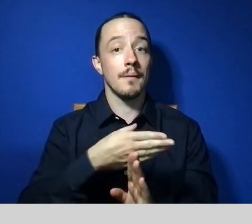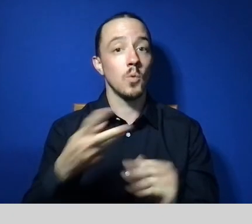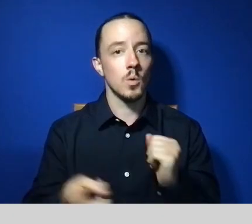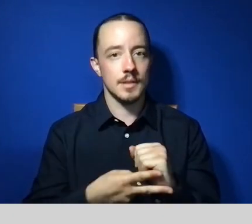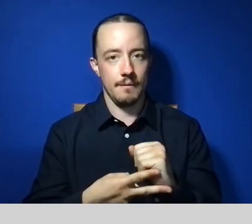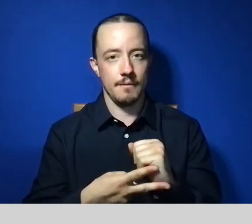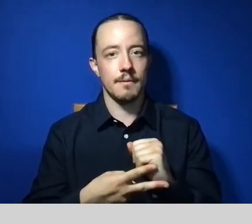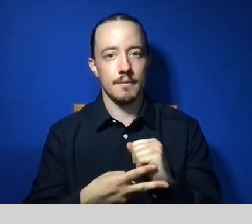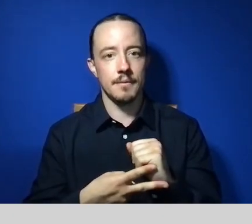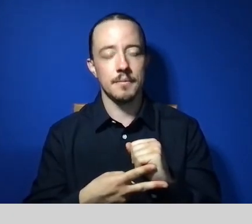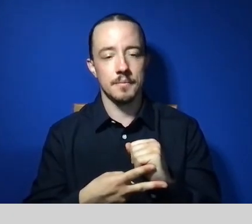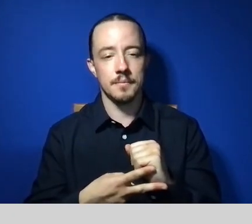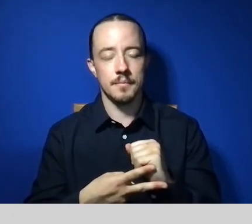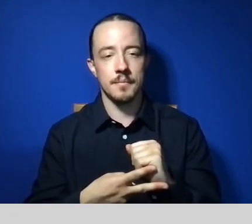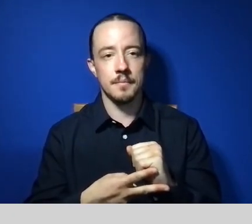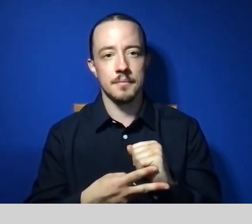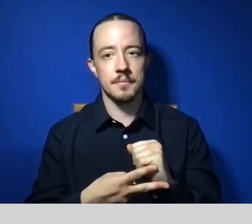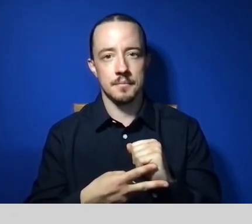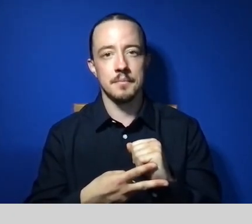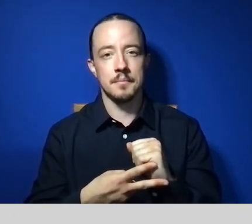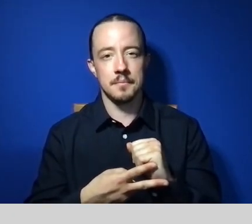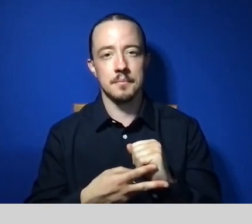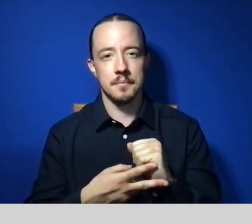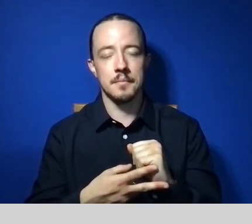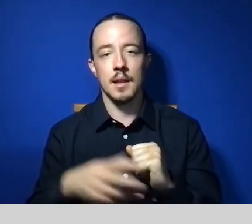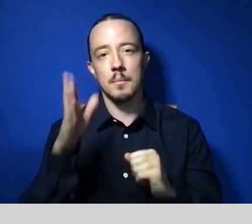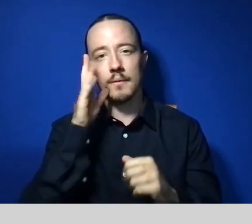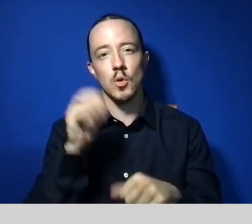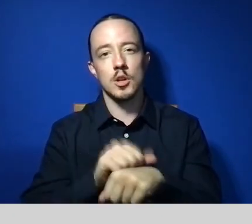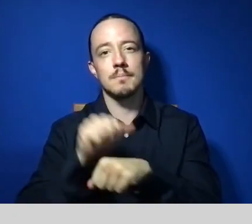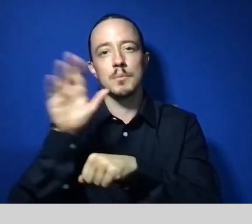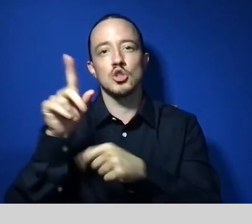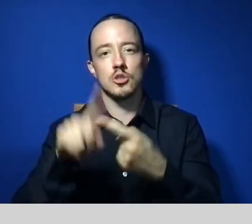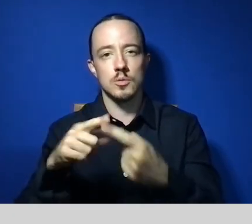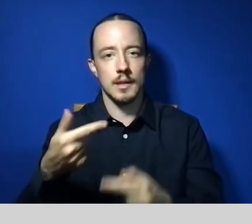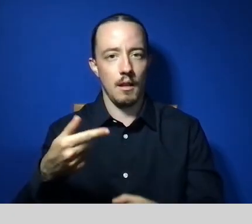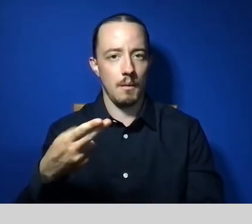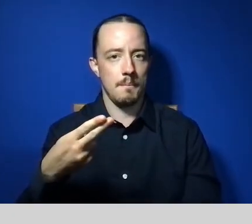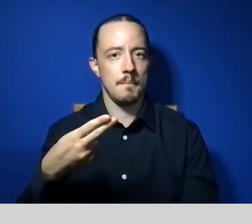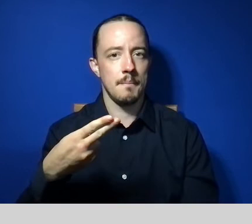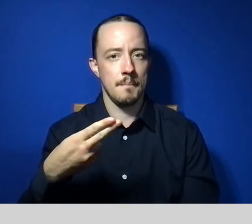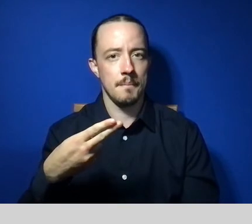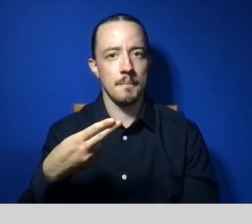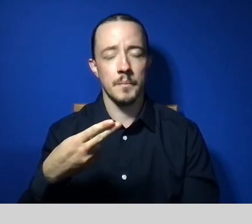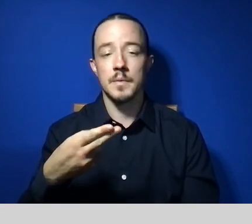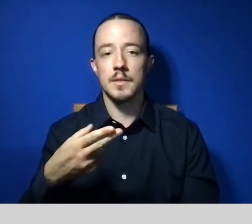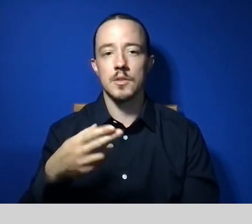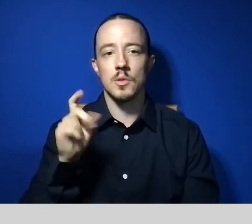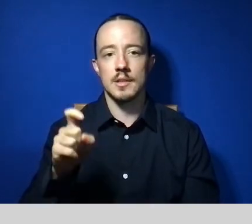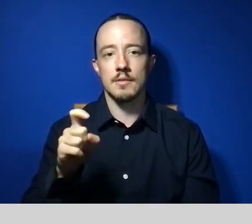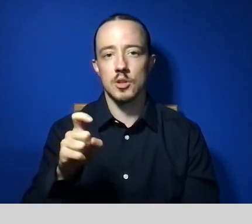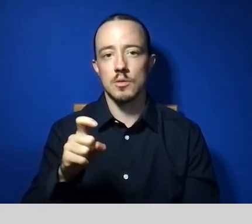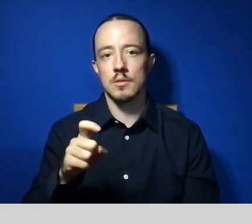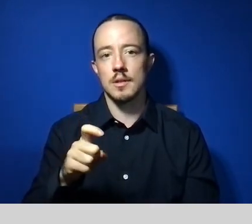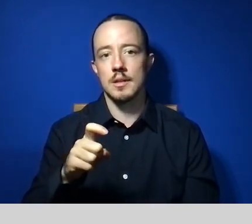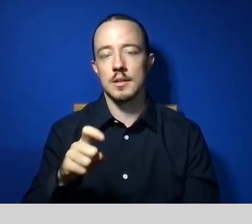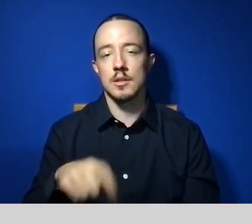before I save, before I push my changes to GitHub. So I just have to do, you know, clear,